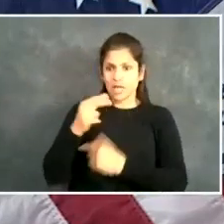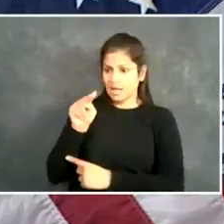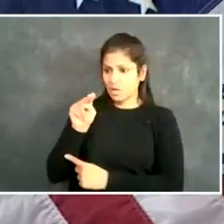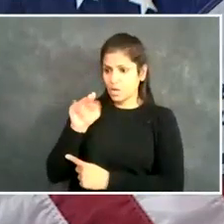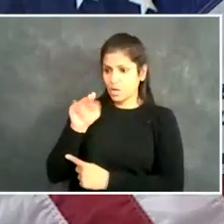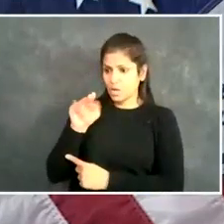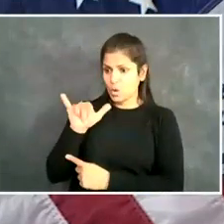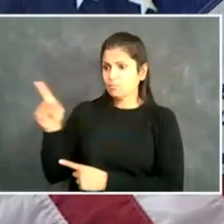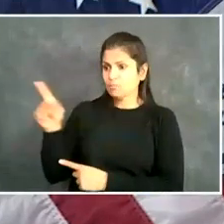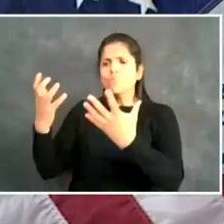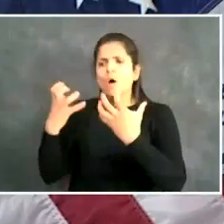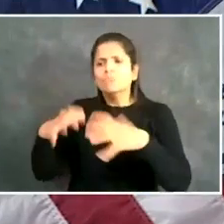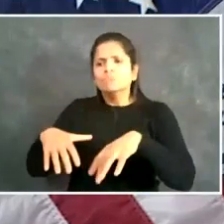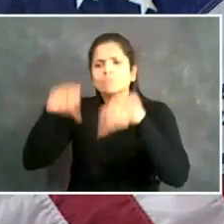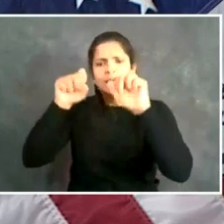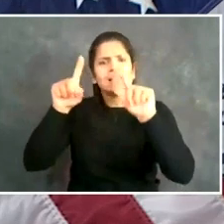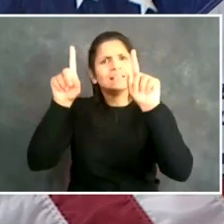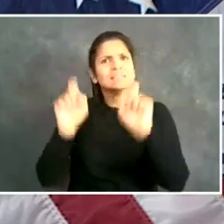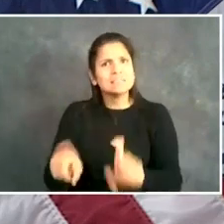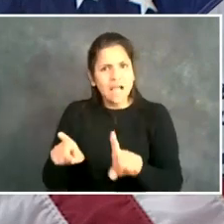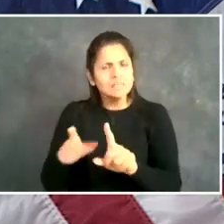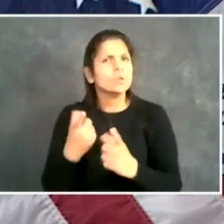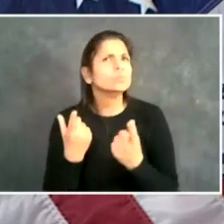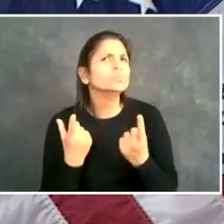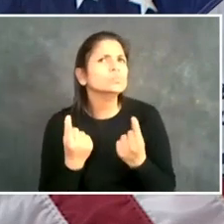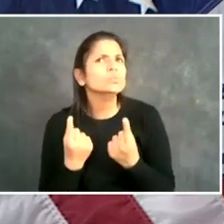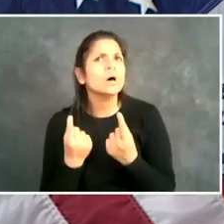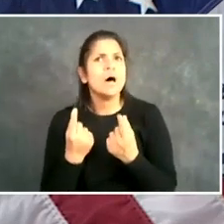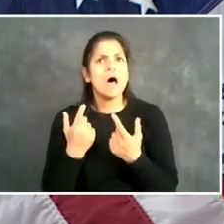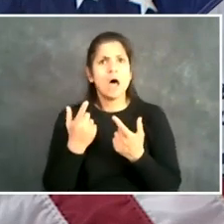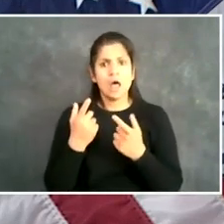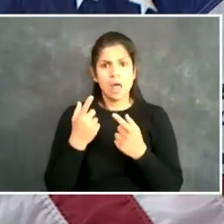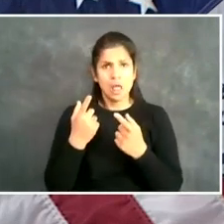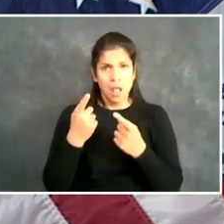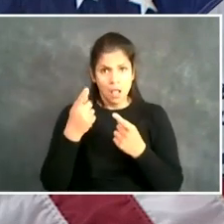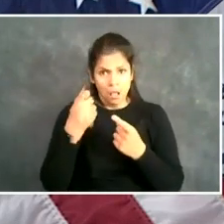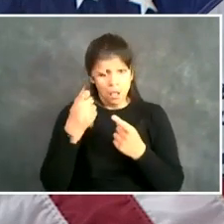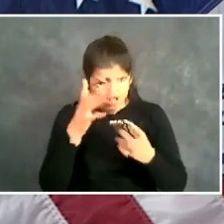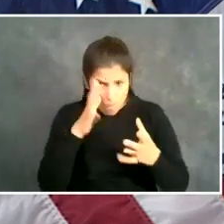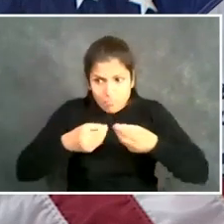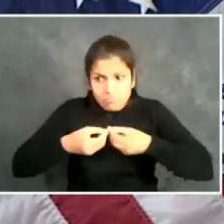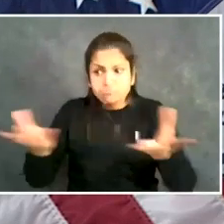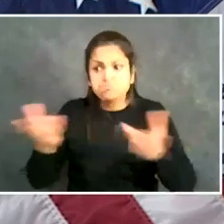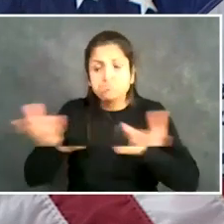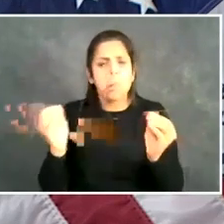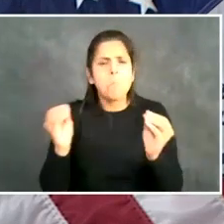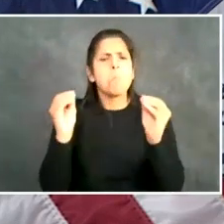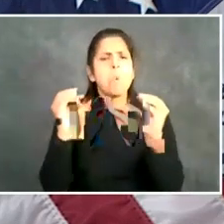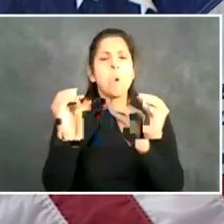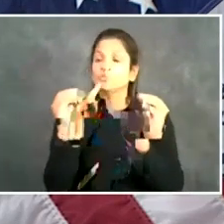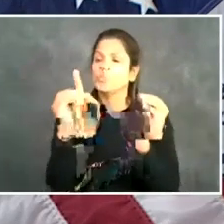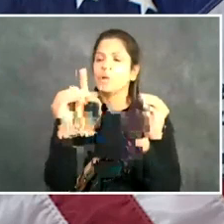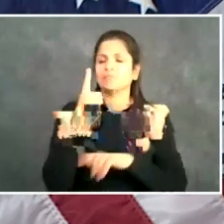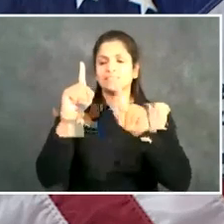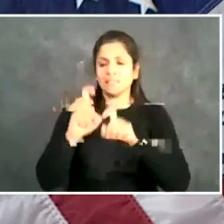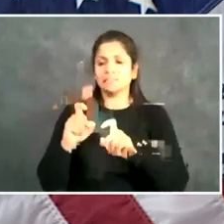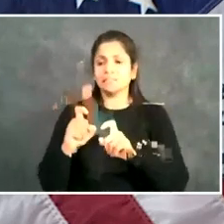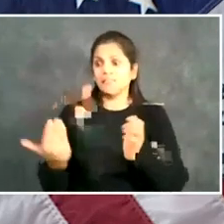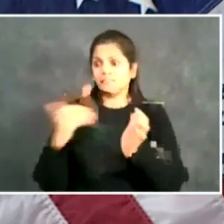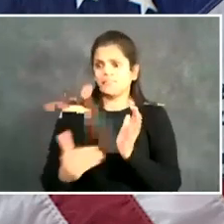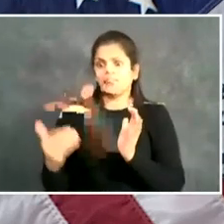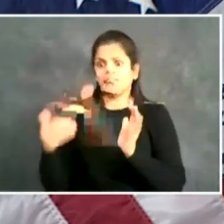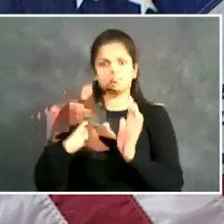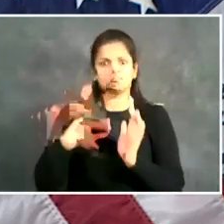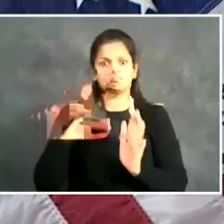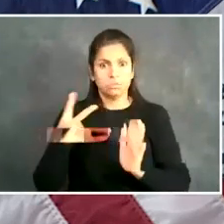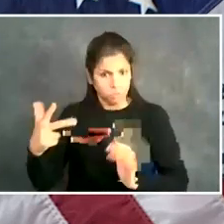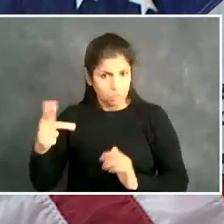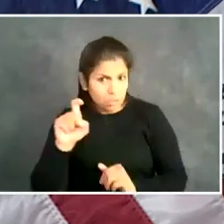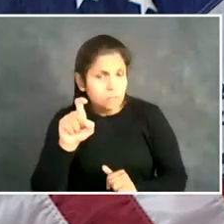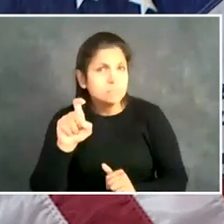THE TESTING AND IT'S LED TO A